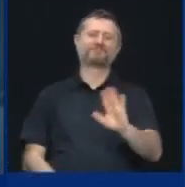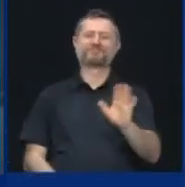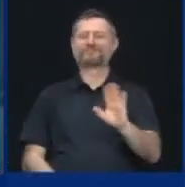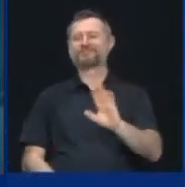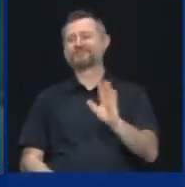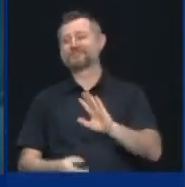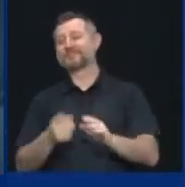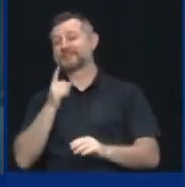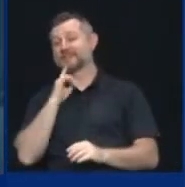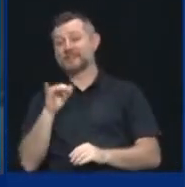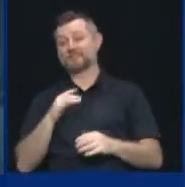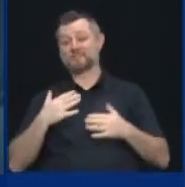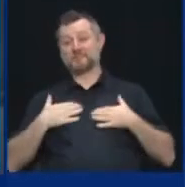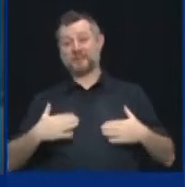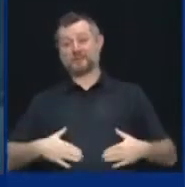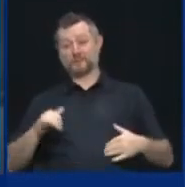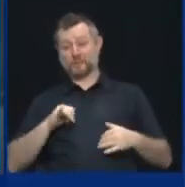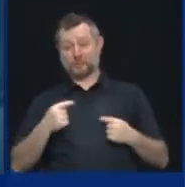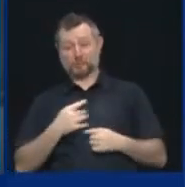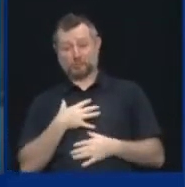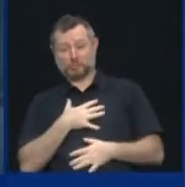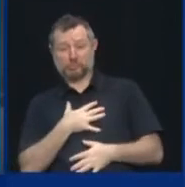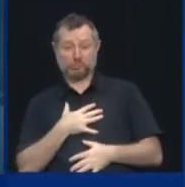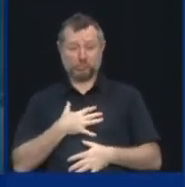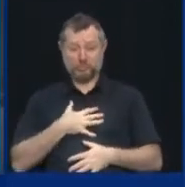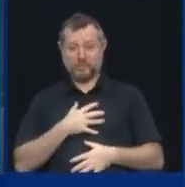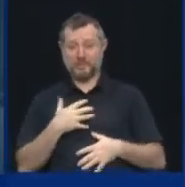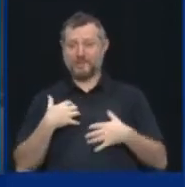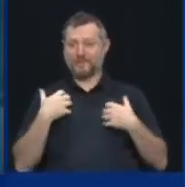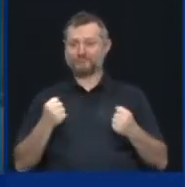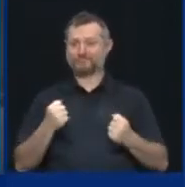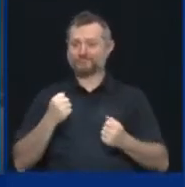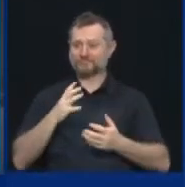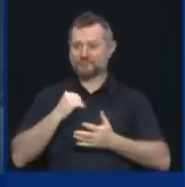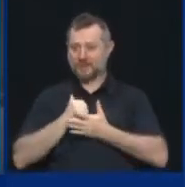YOU HAVE AN ILLNESS, YOU ARE GOING TO HAVE TO GO THROUGH